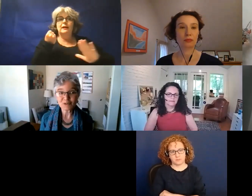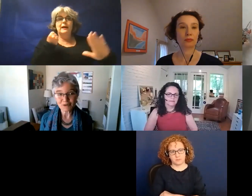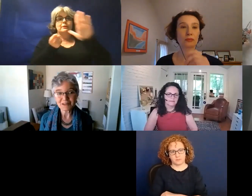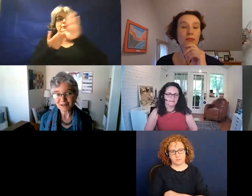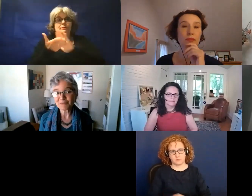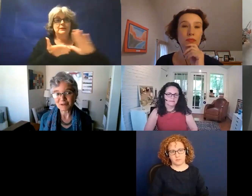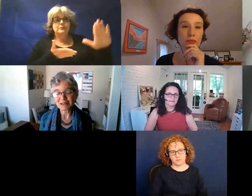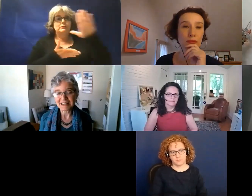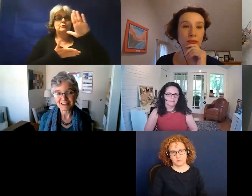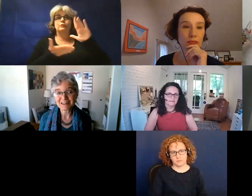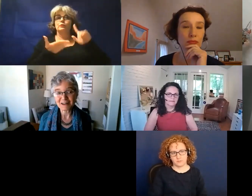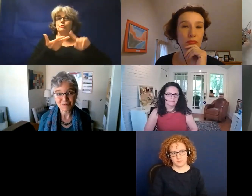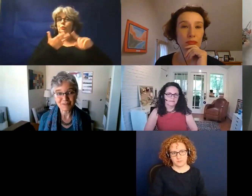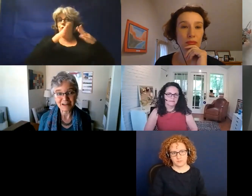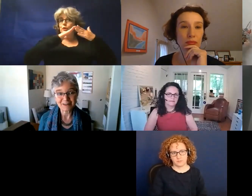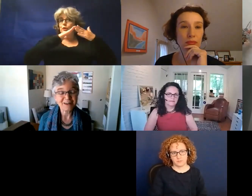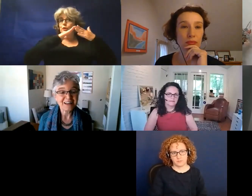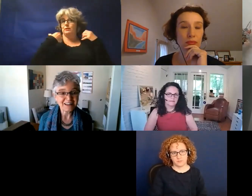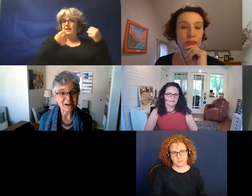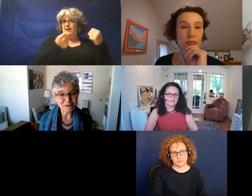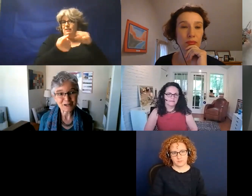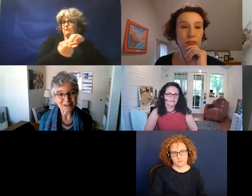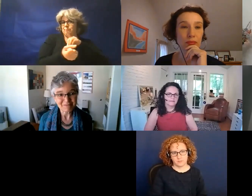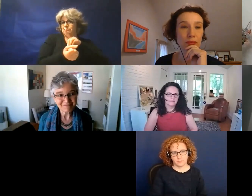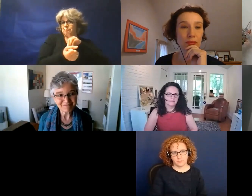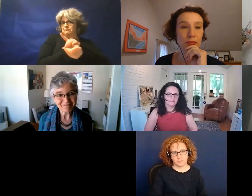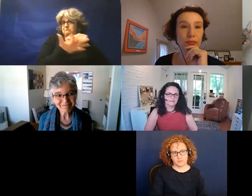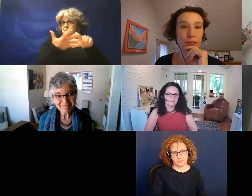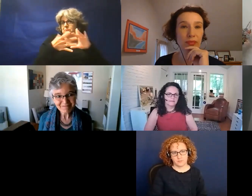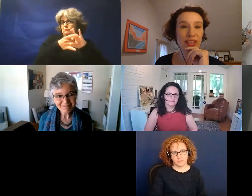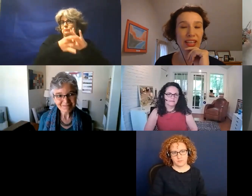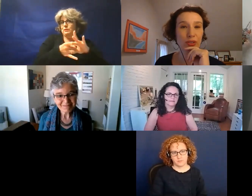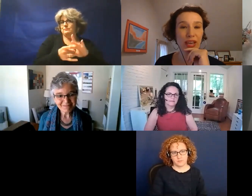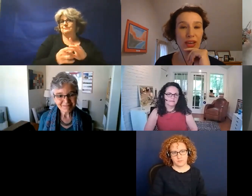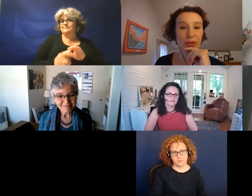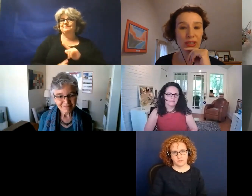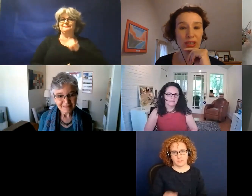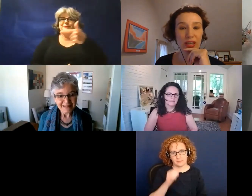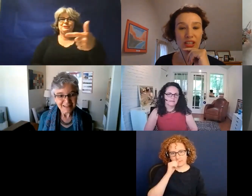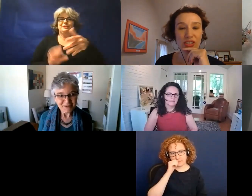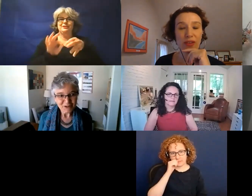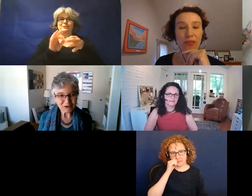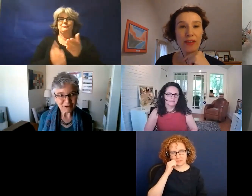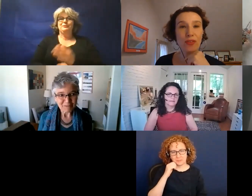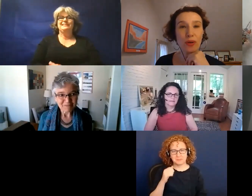in the community healthcare provider network thank you Catherine. Jeff i have a question